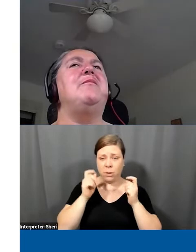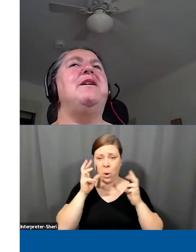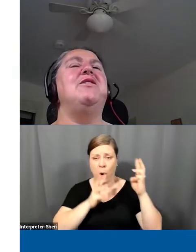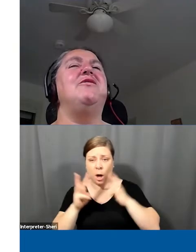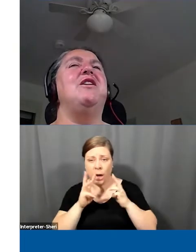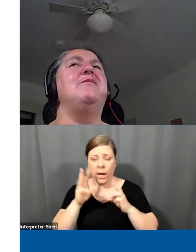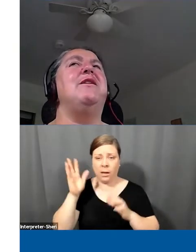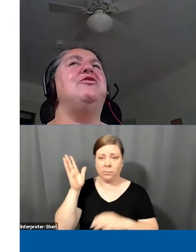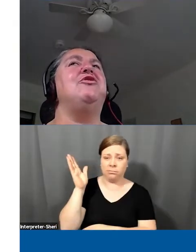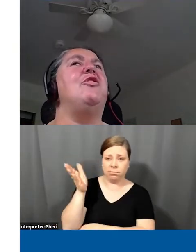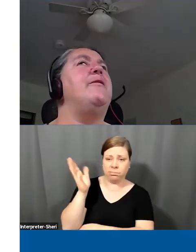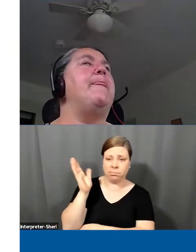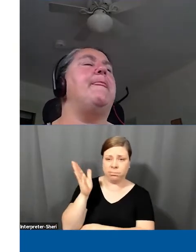might not have gotten the message at all.